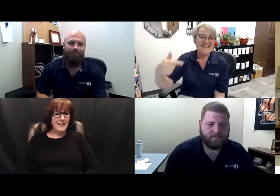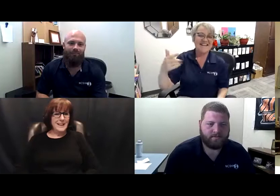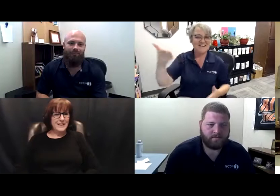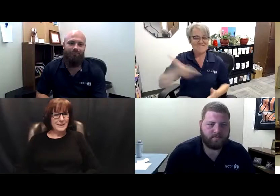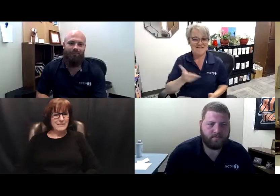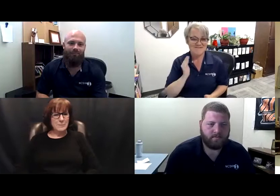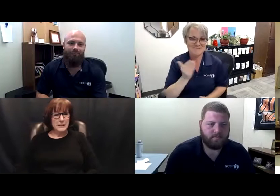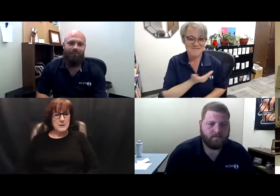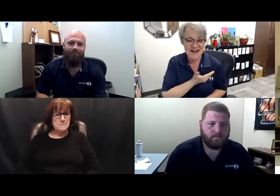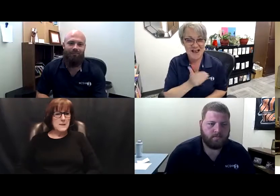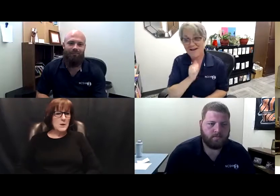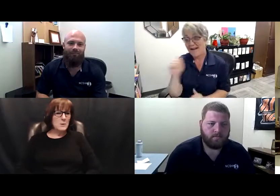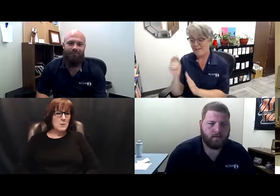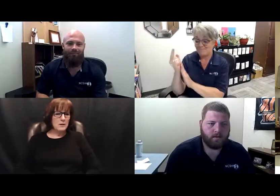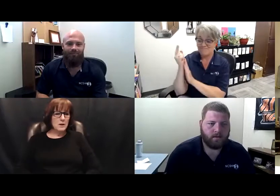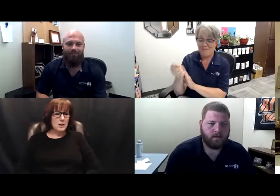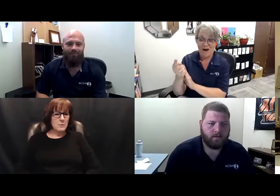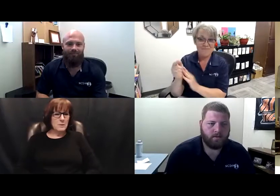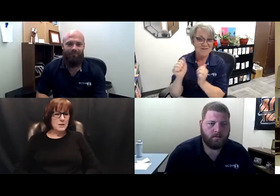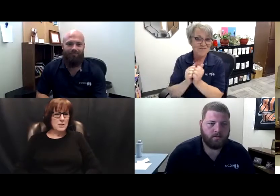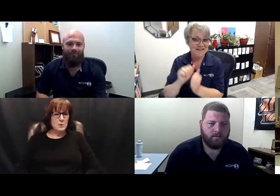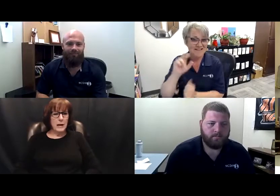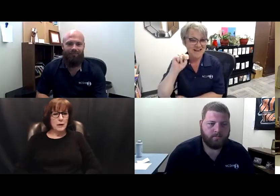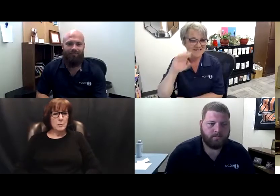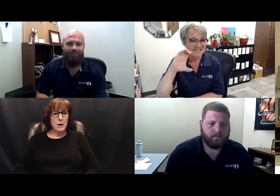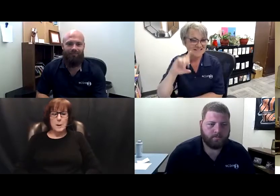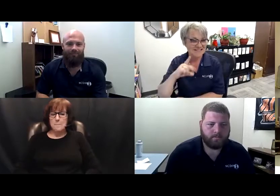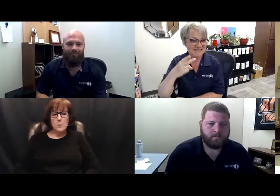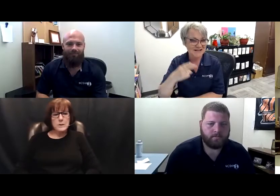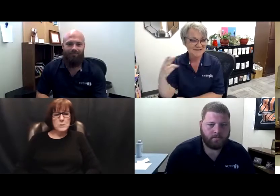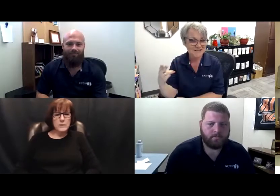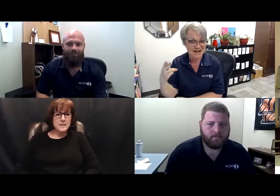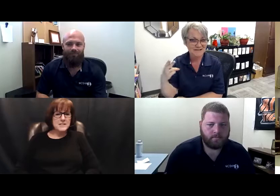Hello everybody! Welcome to our "A moment with